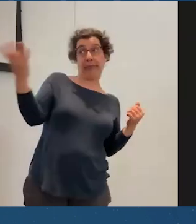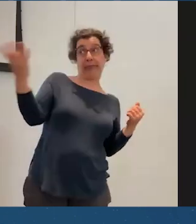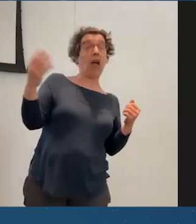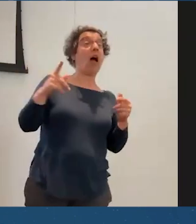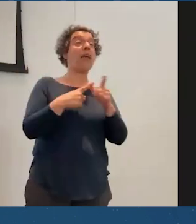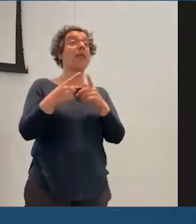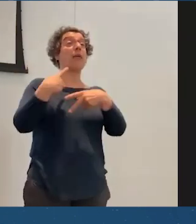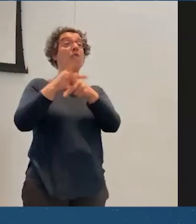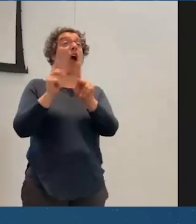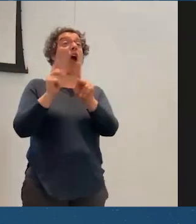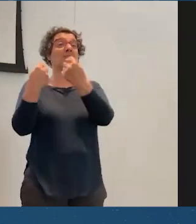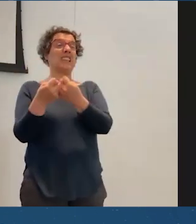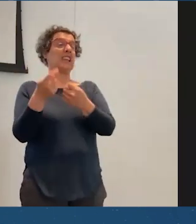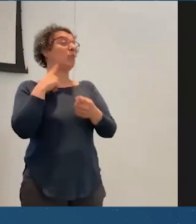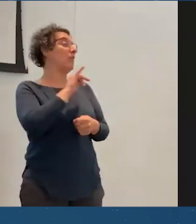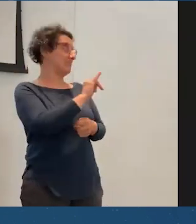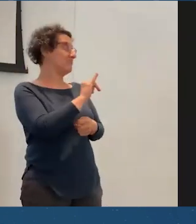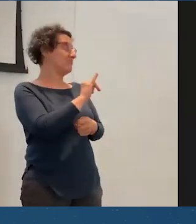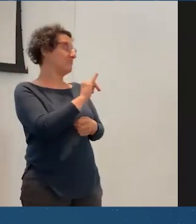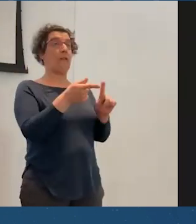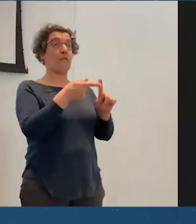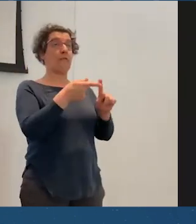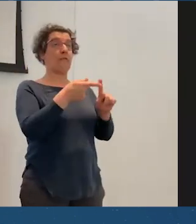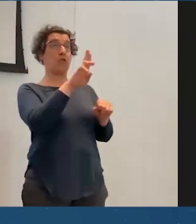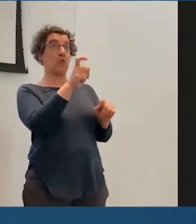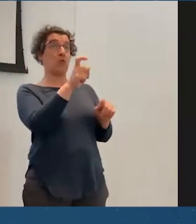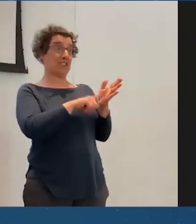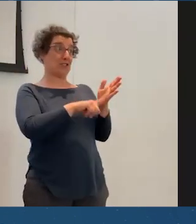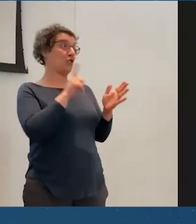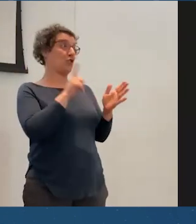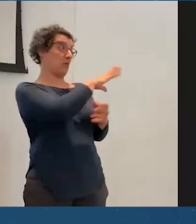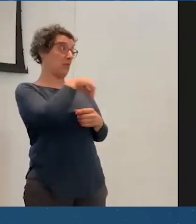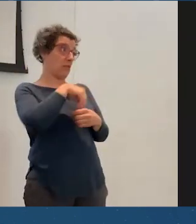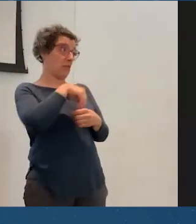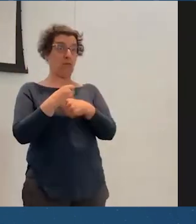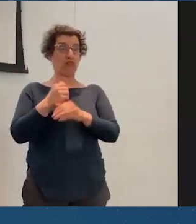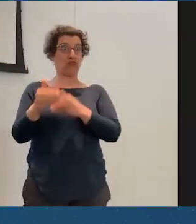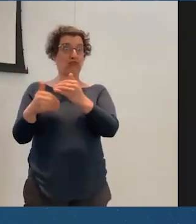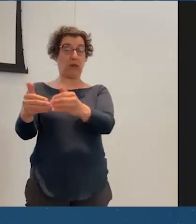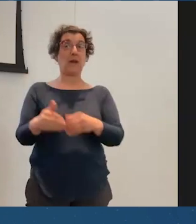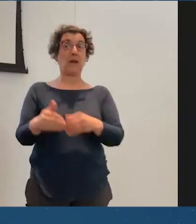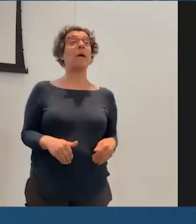based on that UX research. And then what we call-- what we've seen as feedback sessions,